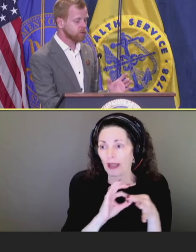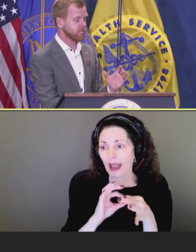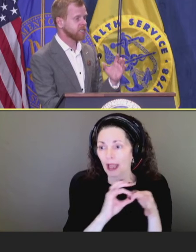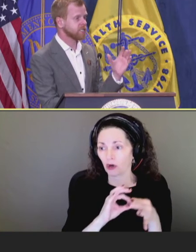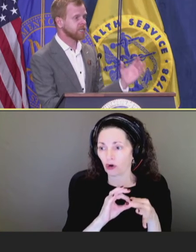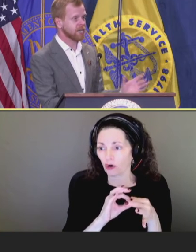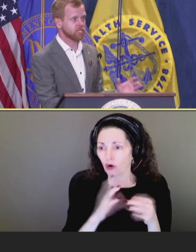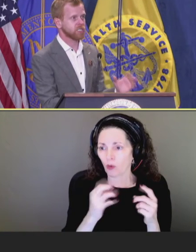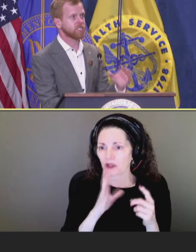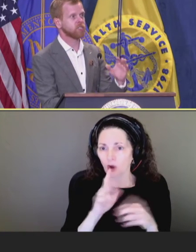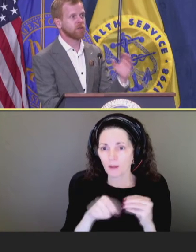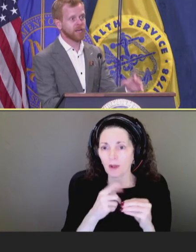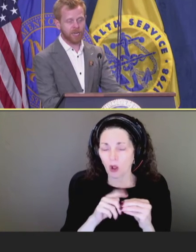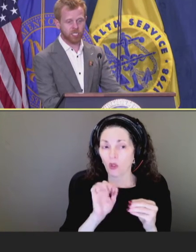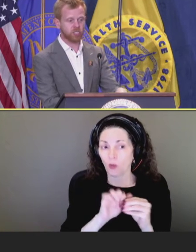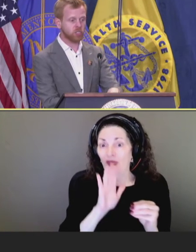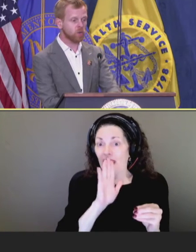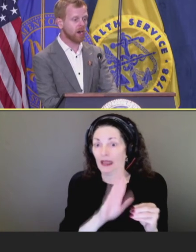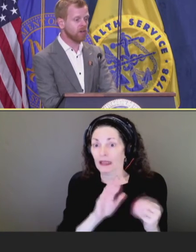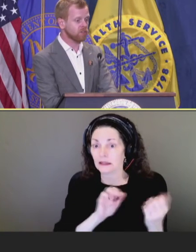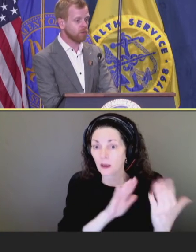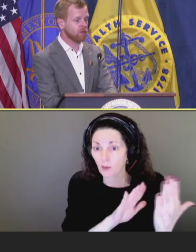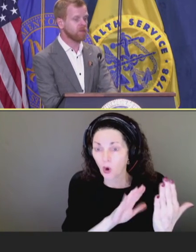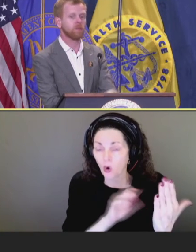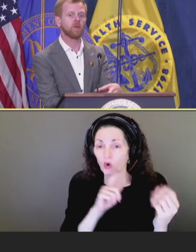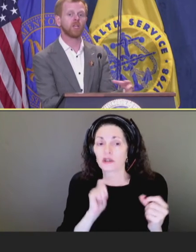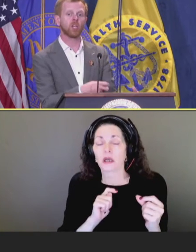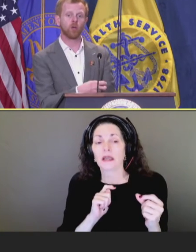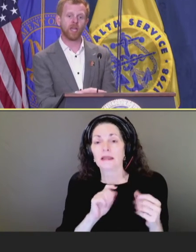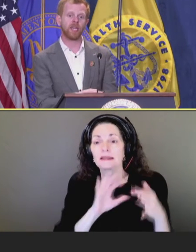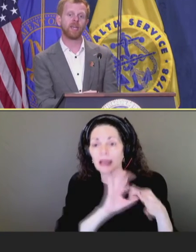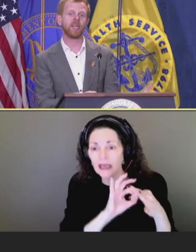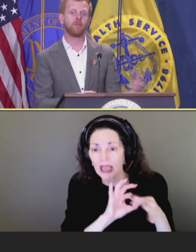and his connections and direct connection to our health department but being located in